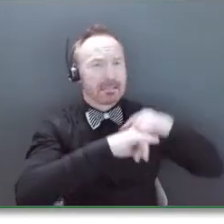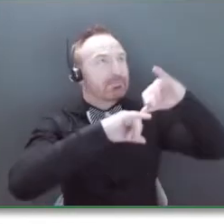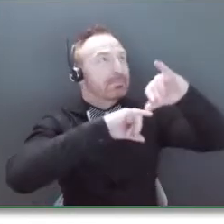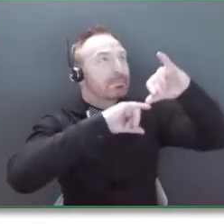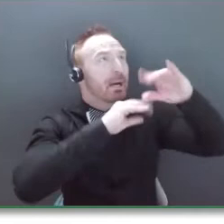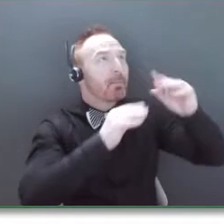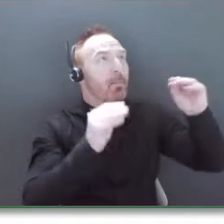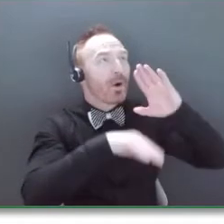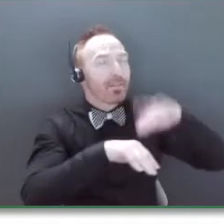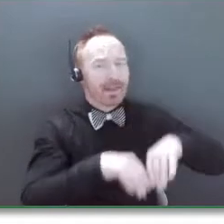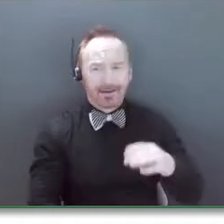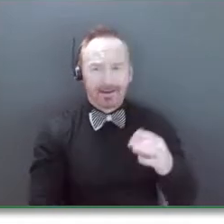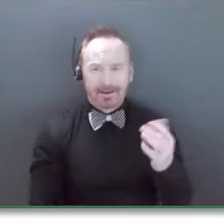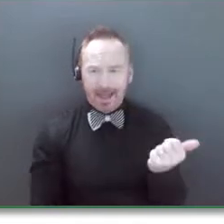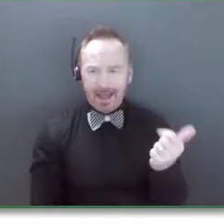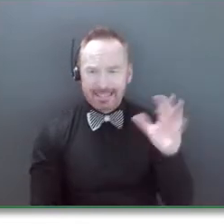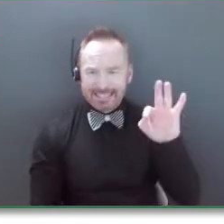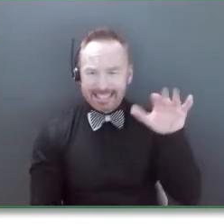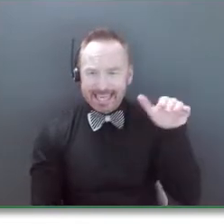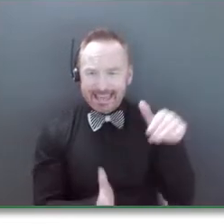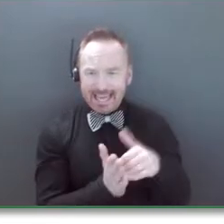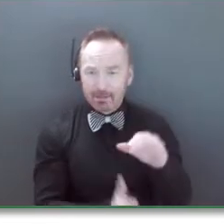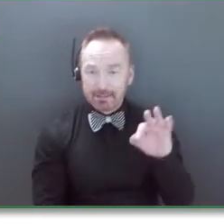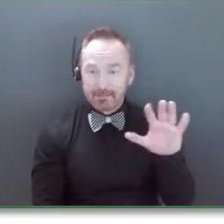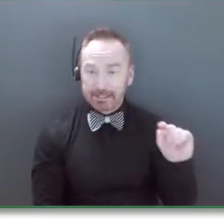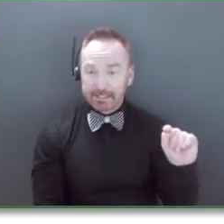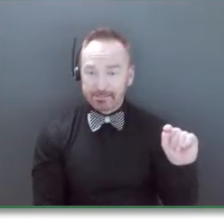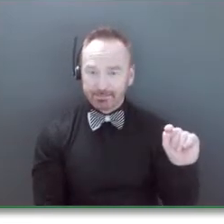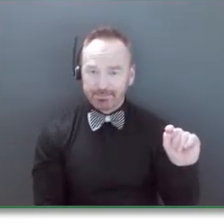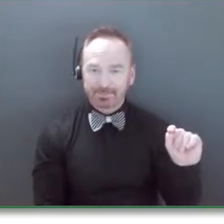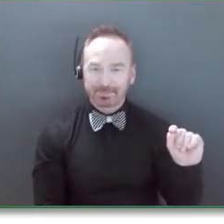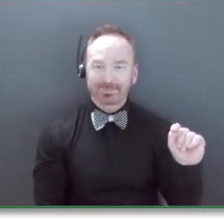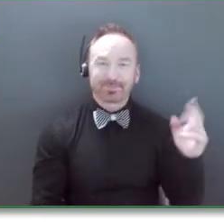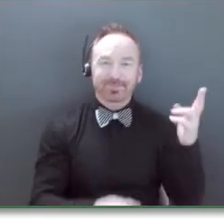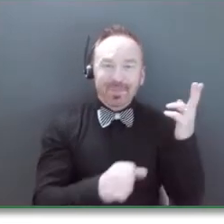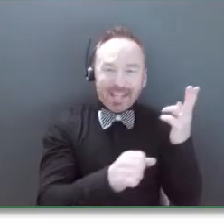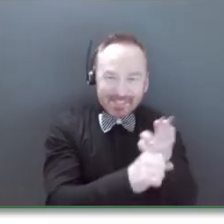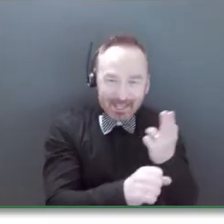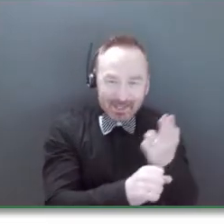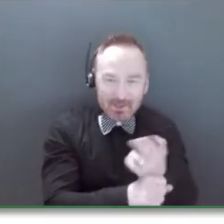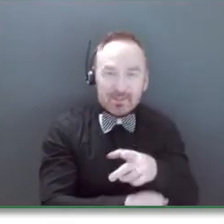situations they use you know Tanzanian porters in a lot of a lot of cases to to